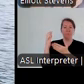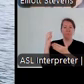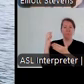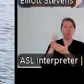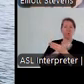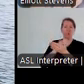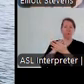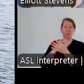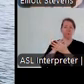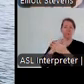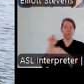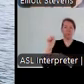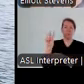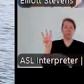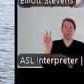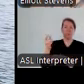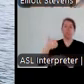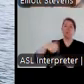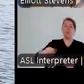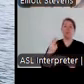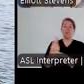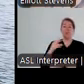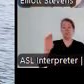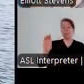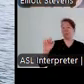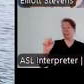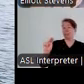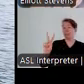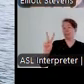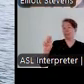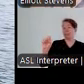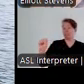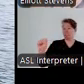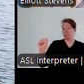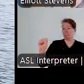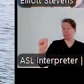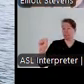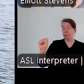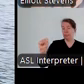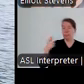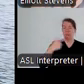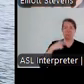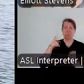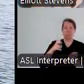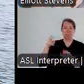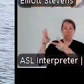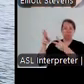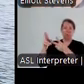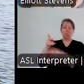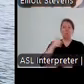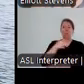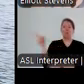So we use Canvas. Sometimes I am sharing this in Canvas for students to think about as they're working on, um, their projects.